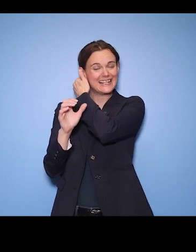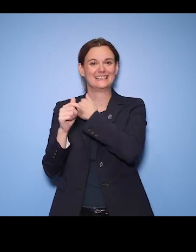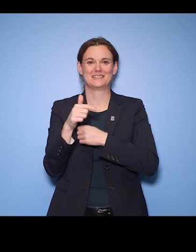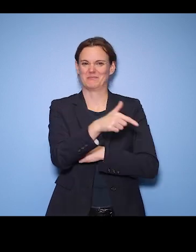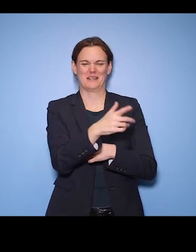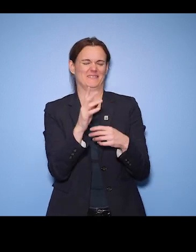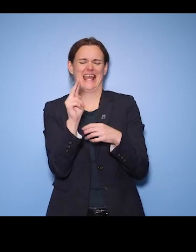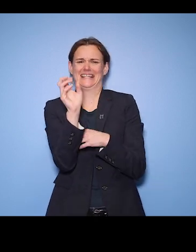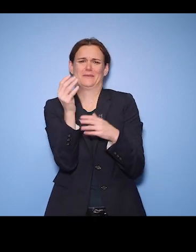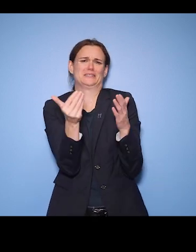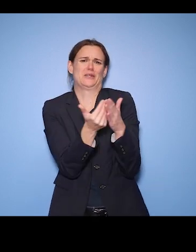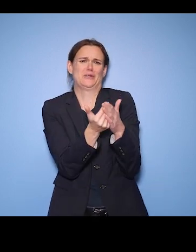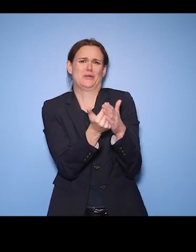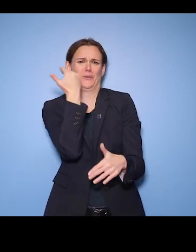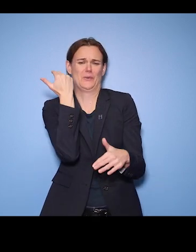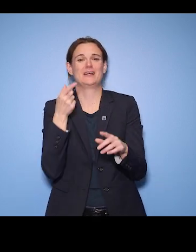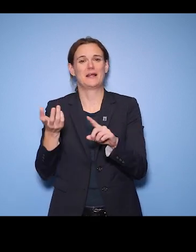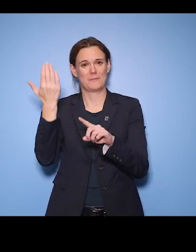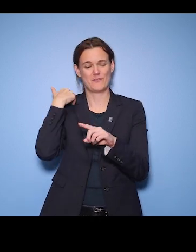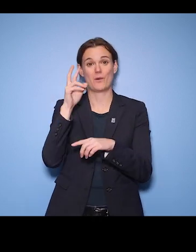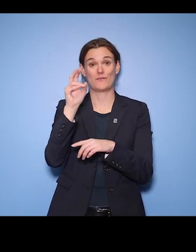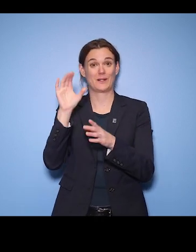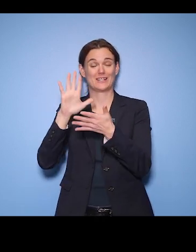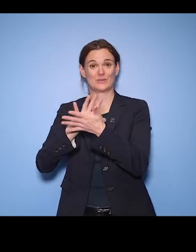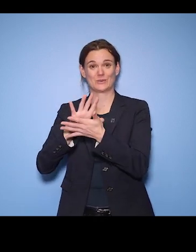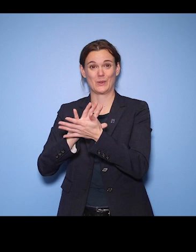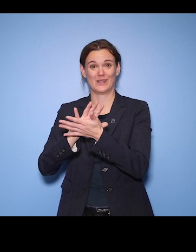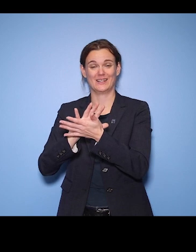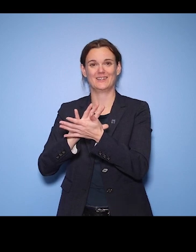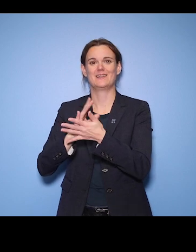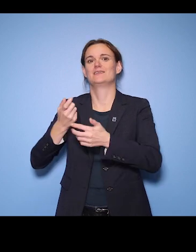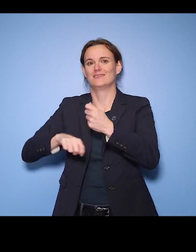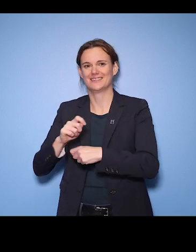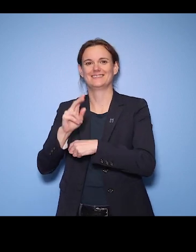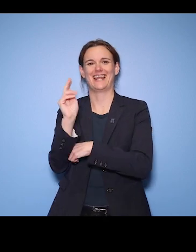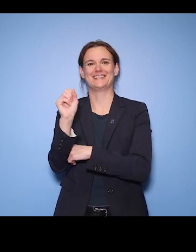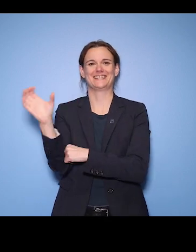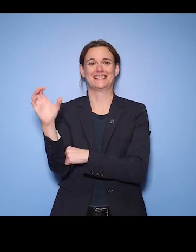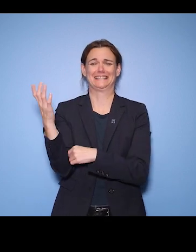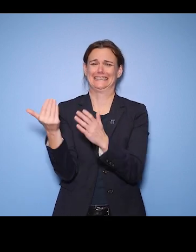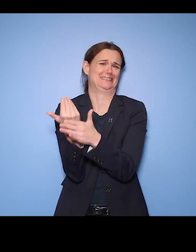on the lawn sign was still wet, it no longer read Hants Regional Vocational School but NSCC.